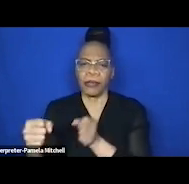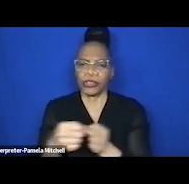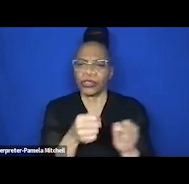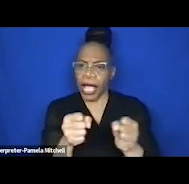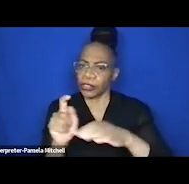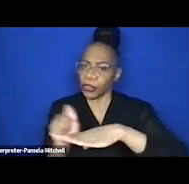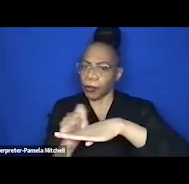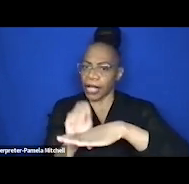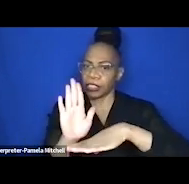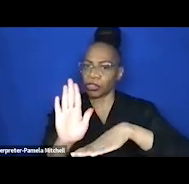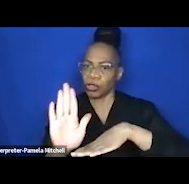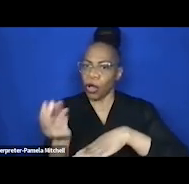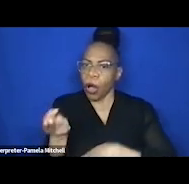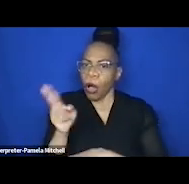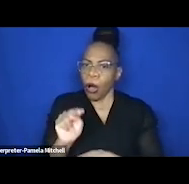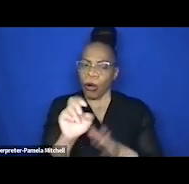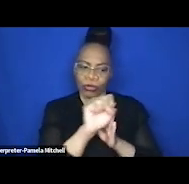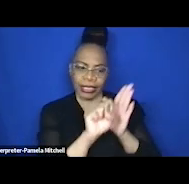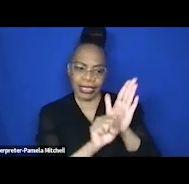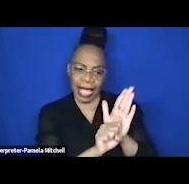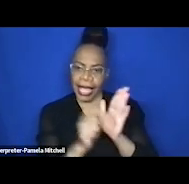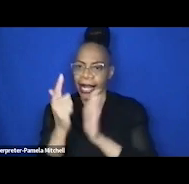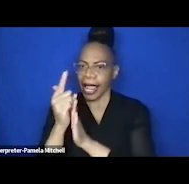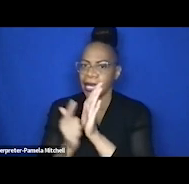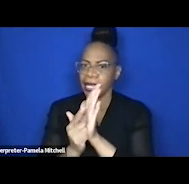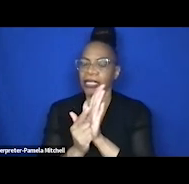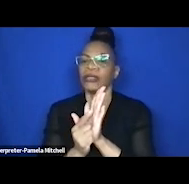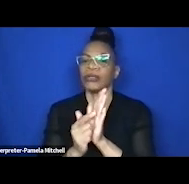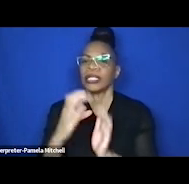or local CoC system. So to reach those objectives,